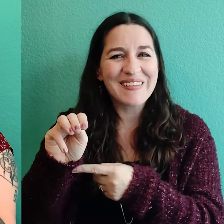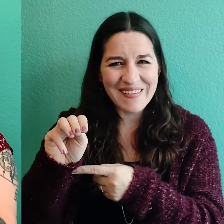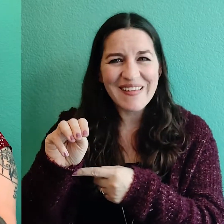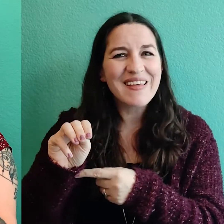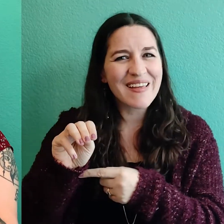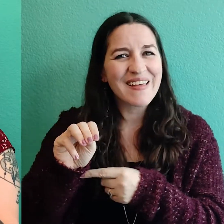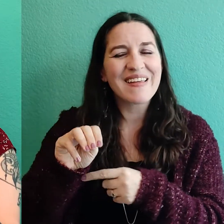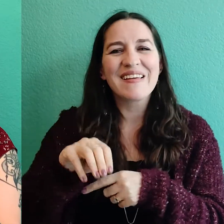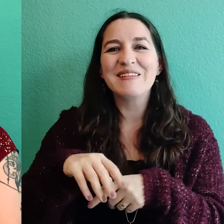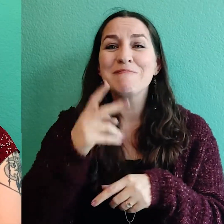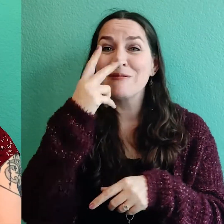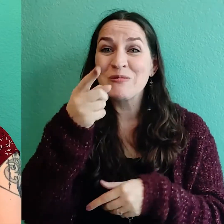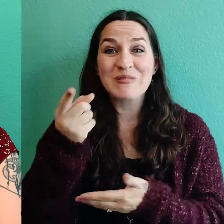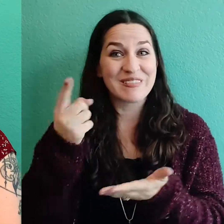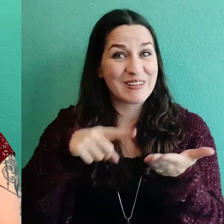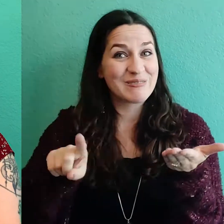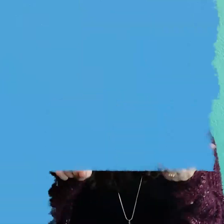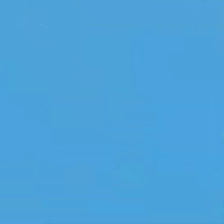platforms and we'll see you back here next week.